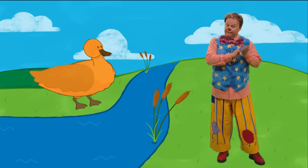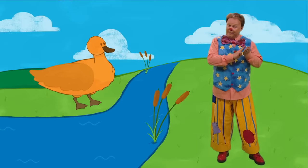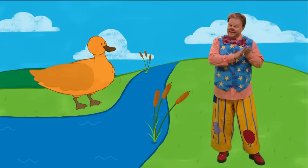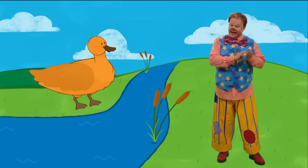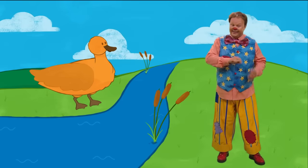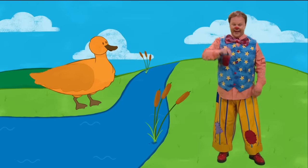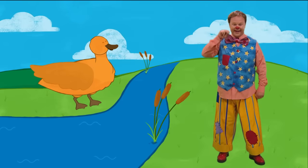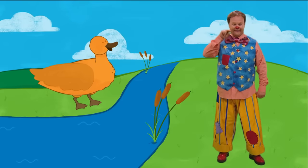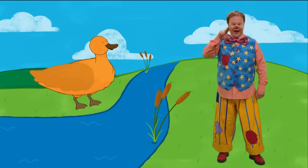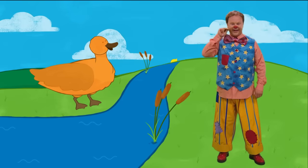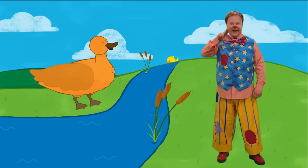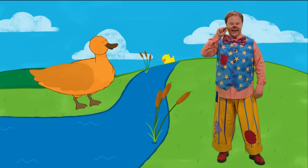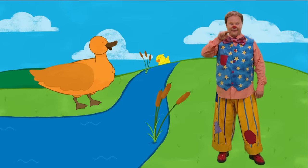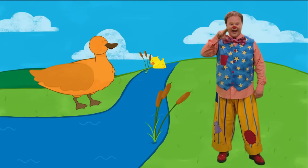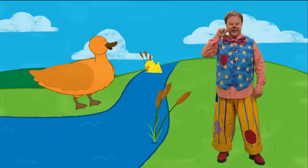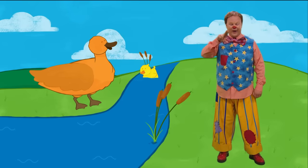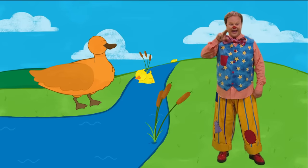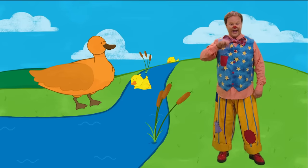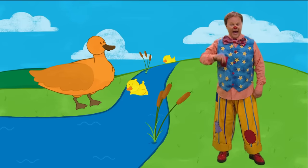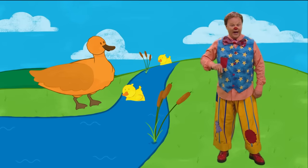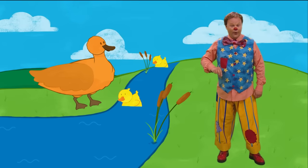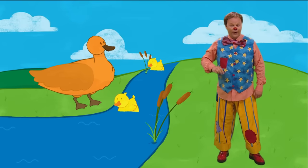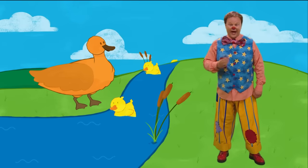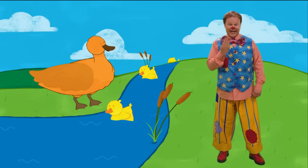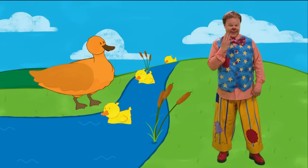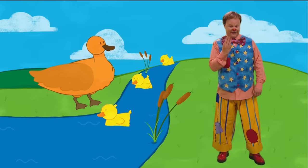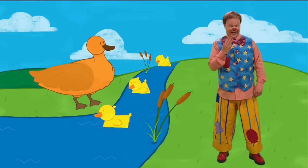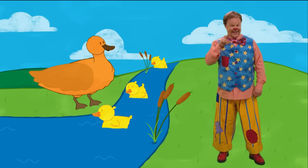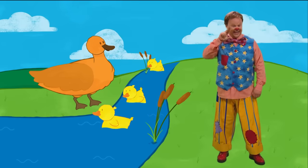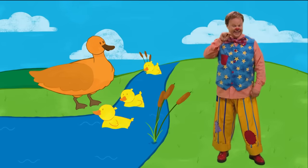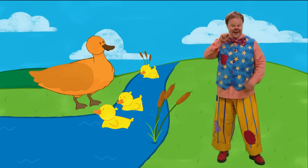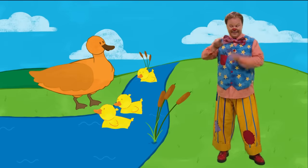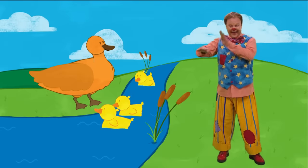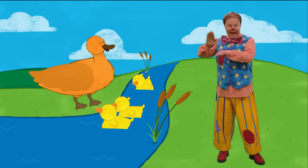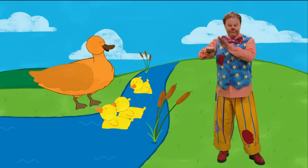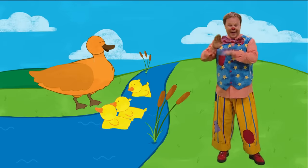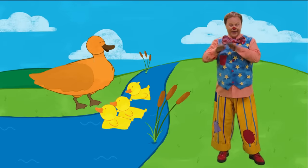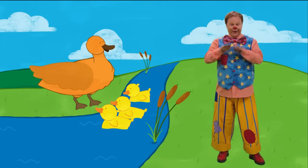mama duck said quack quack quack quack and all her three little ducks came back